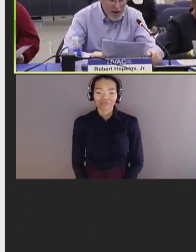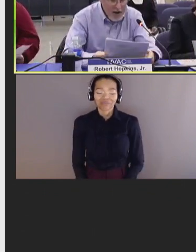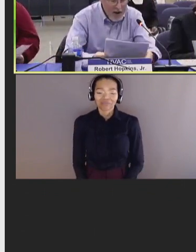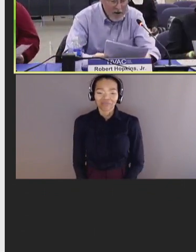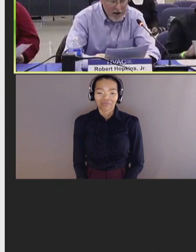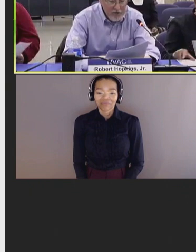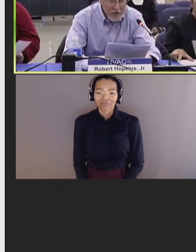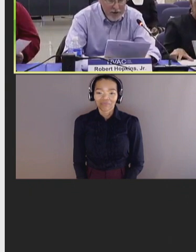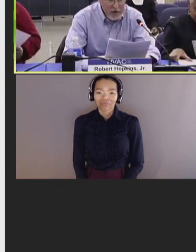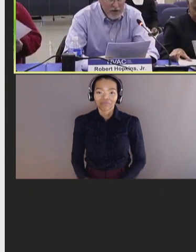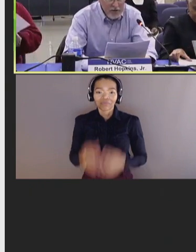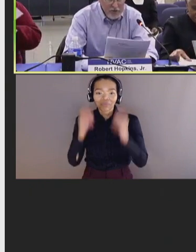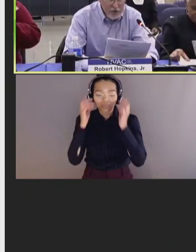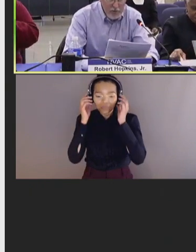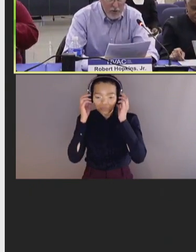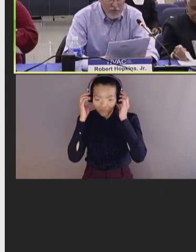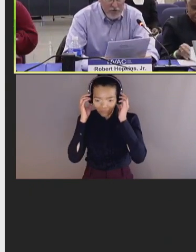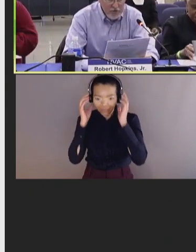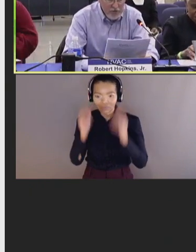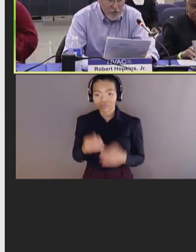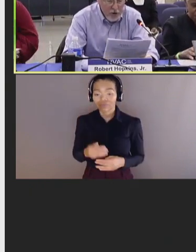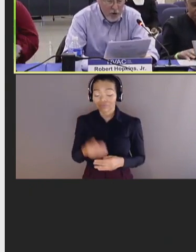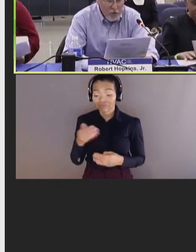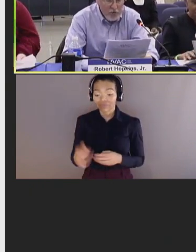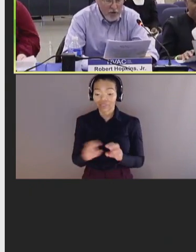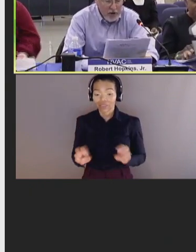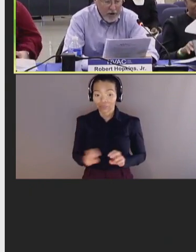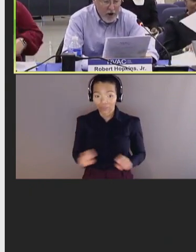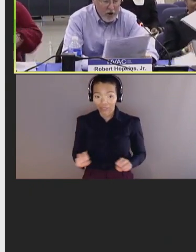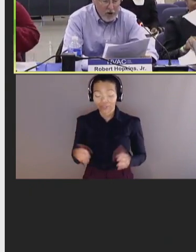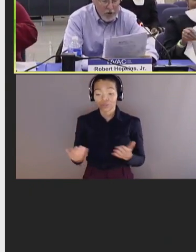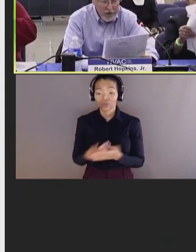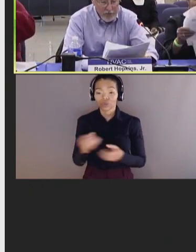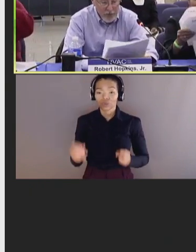Our next panel is New Approaches for an Old and an Ongoing Threat: